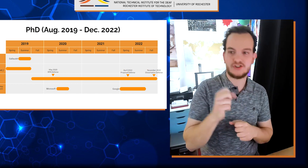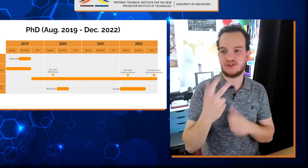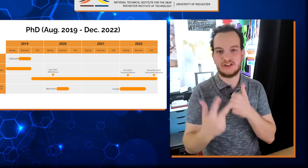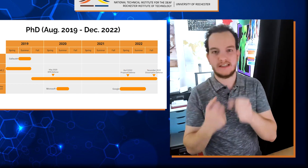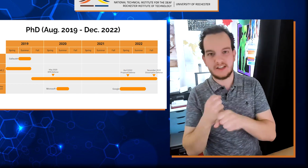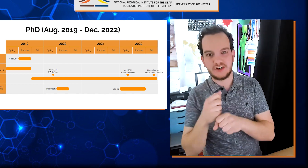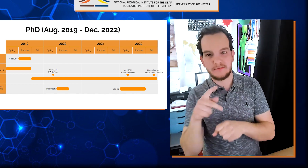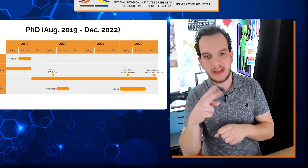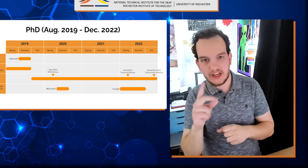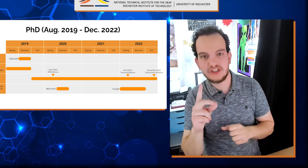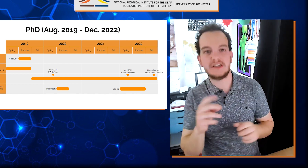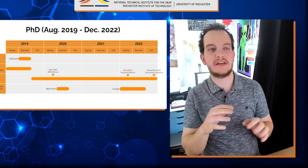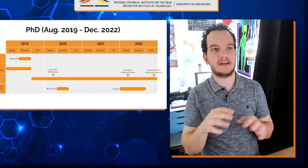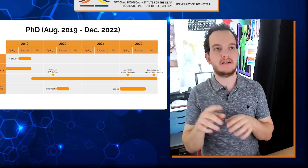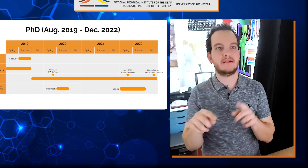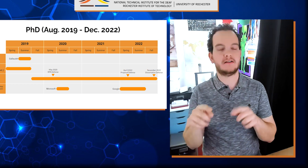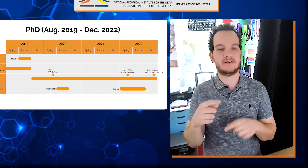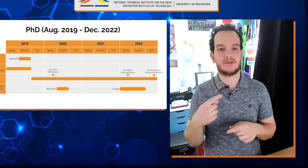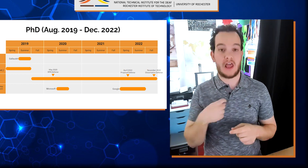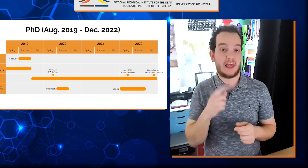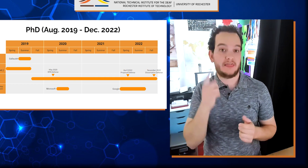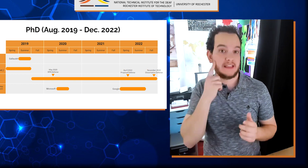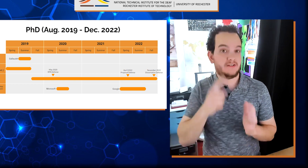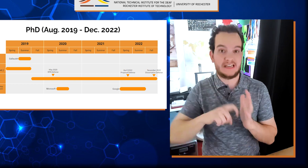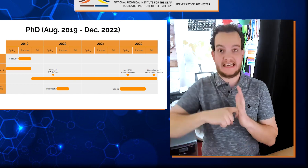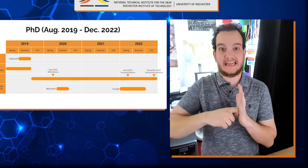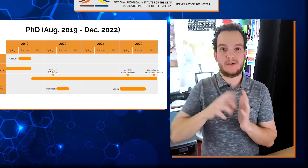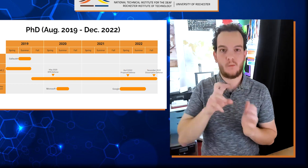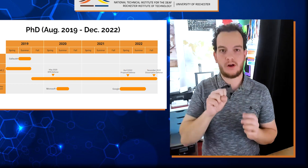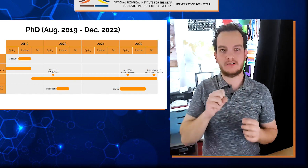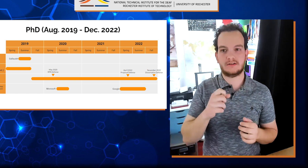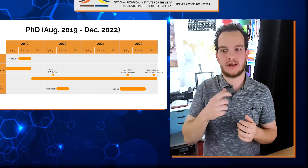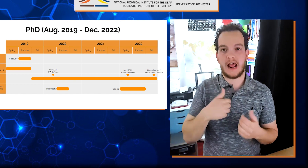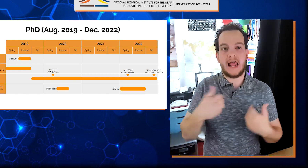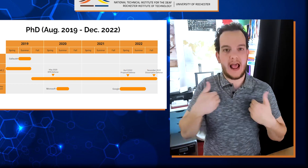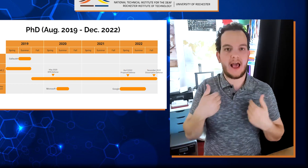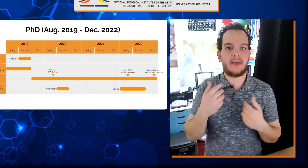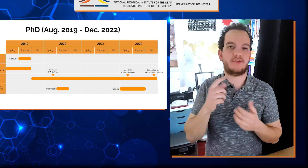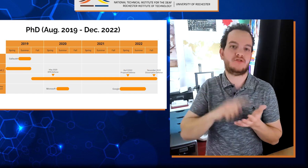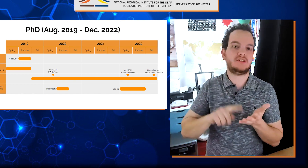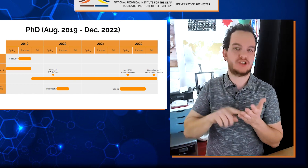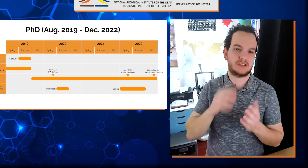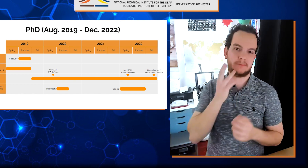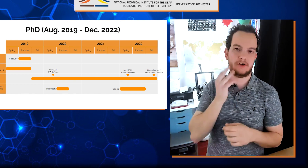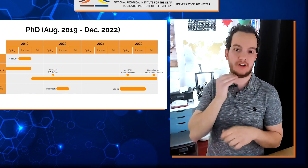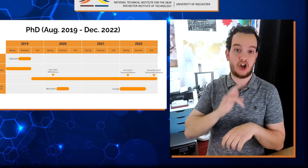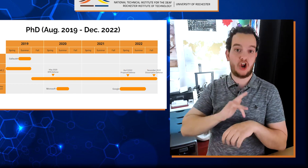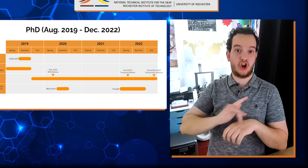You know, three years, bachelor's, and then three years, Ph.D., is pretty quick. But I think the key is that I already had